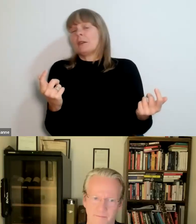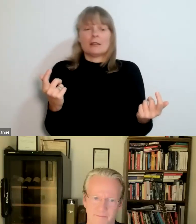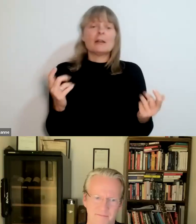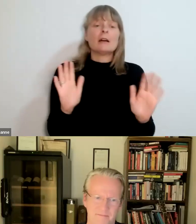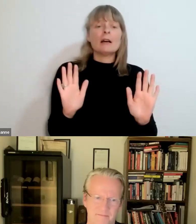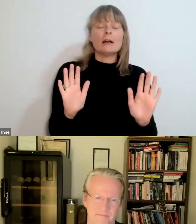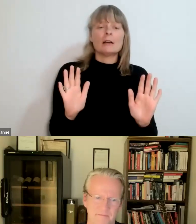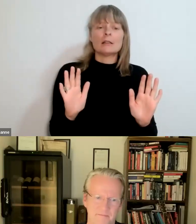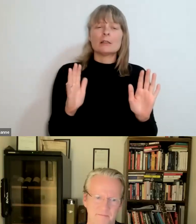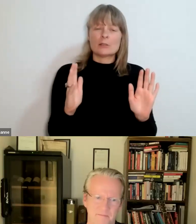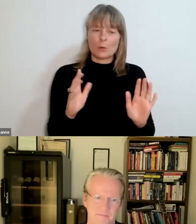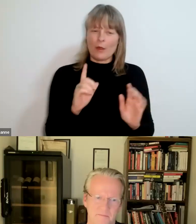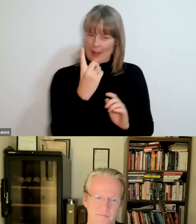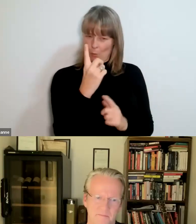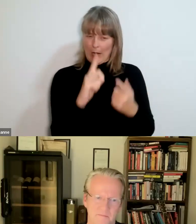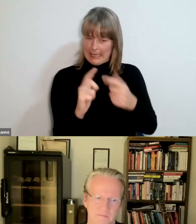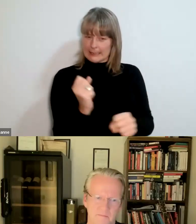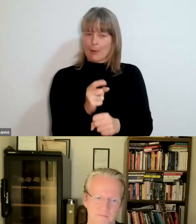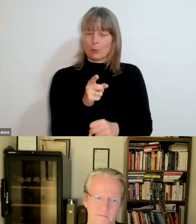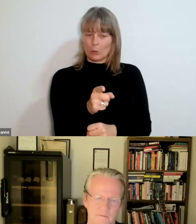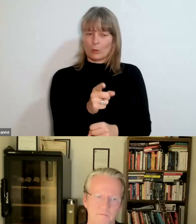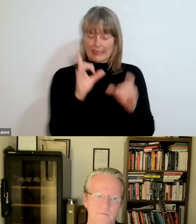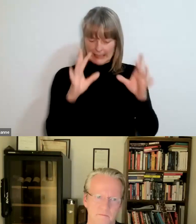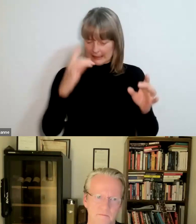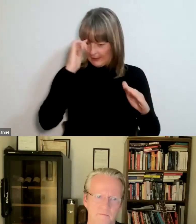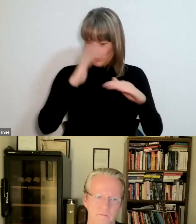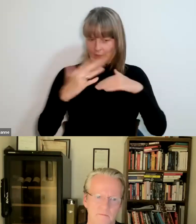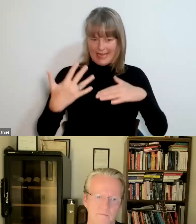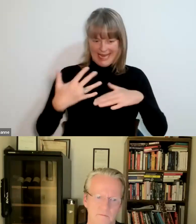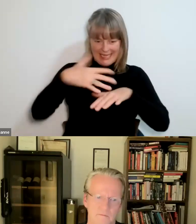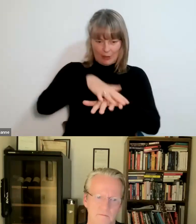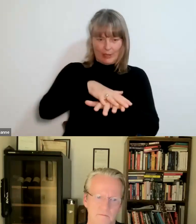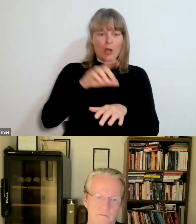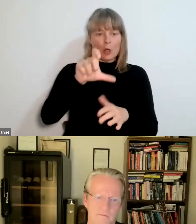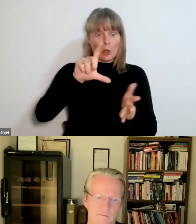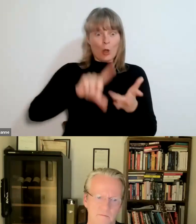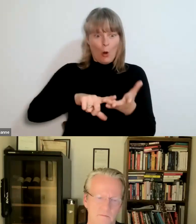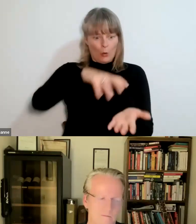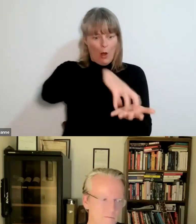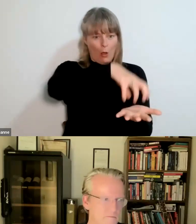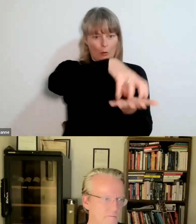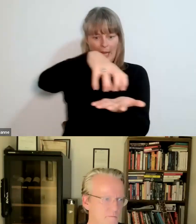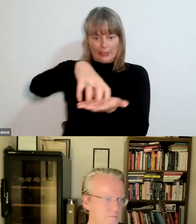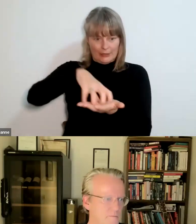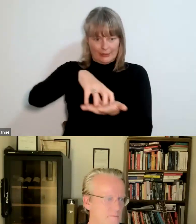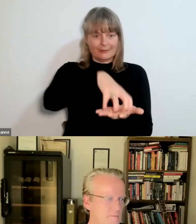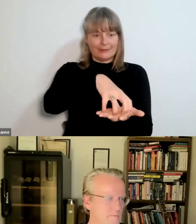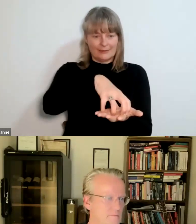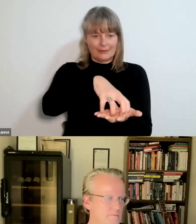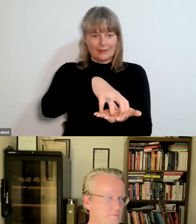behavioural needs, they might not know what to do, if the parents are not engaged. And if there are